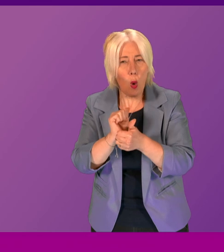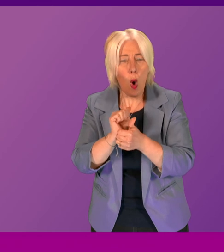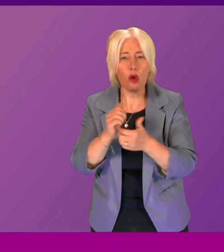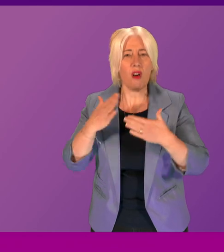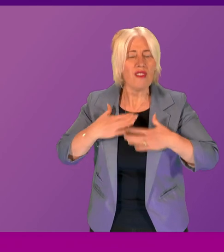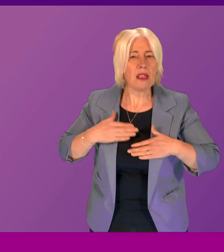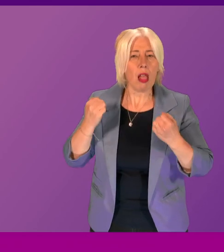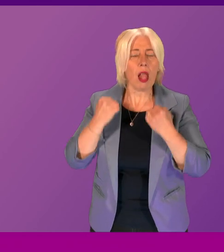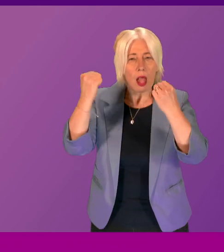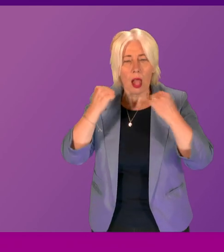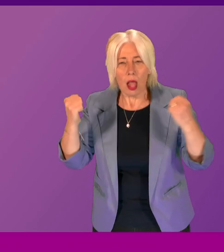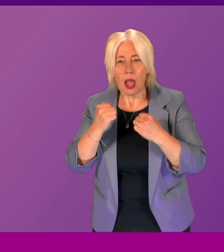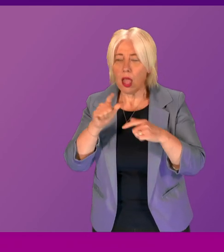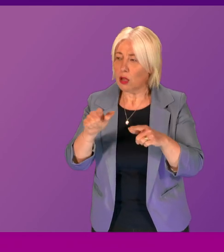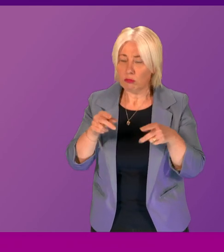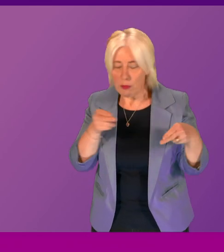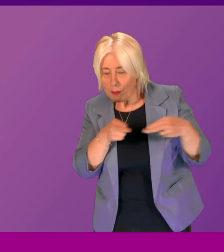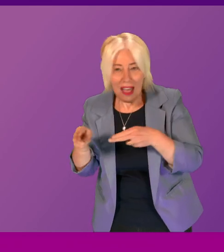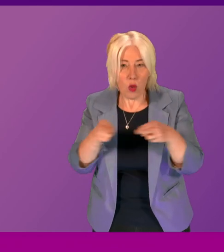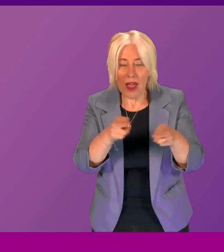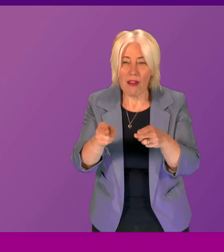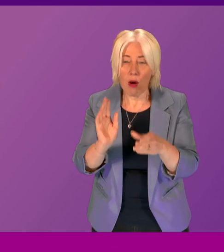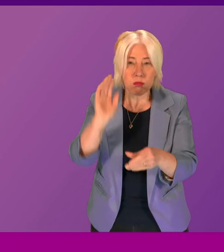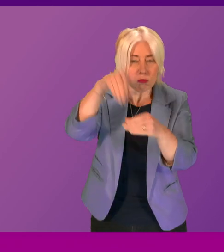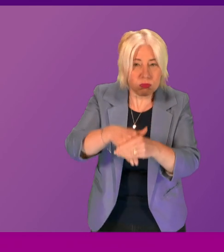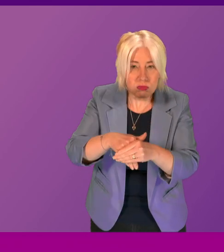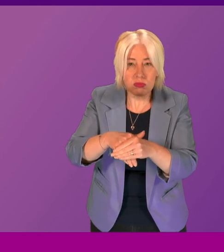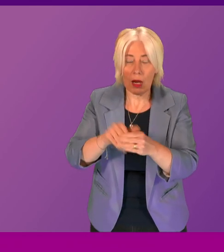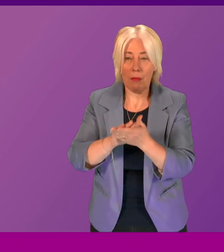By increasing participation and creating a pathway for success at every level in all